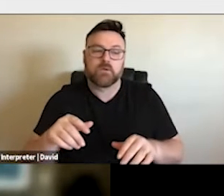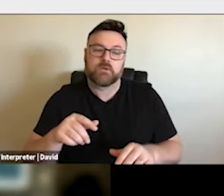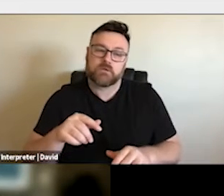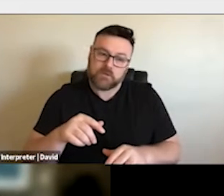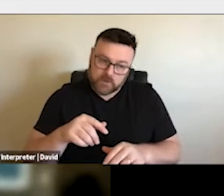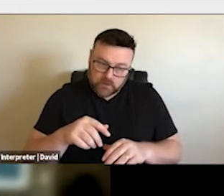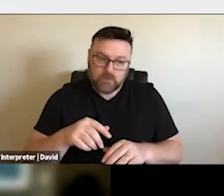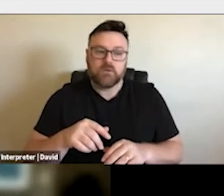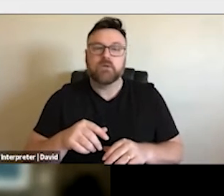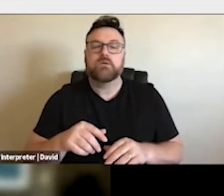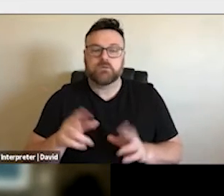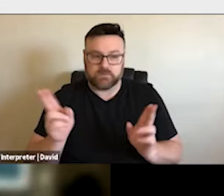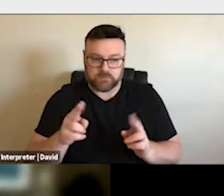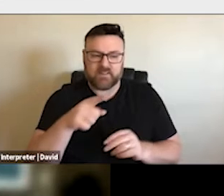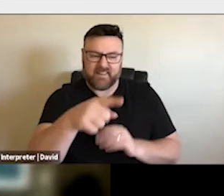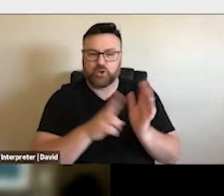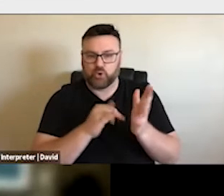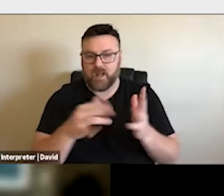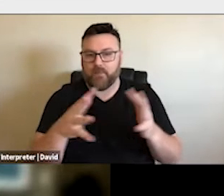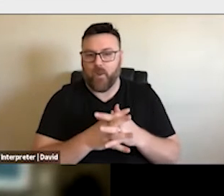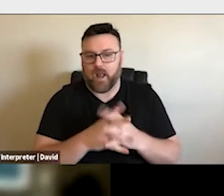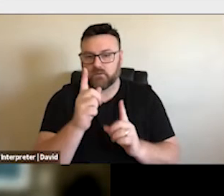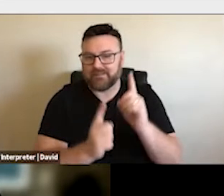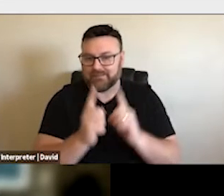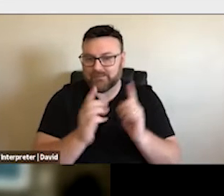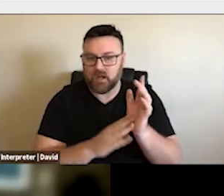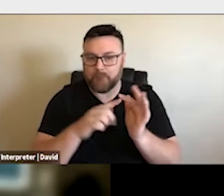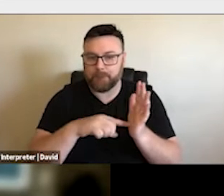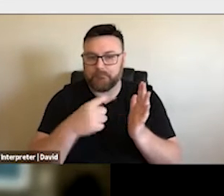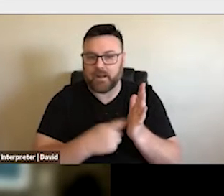And I'm showing you the Metro results of the bottom bracket this is an indication of what